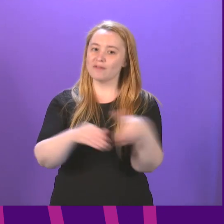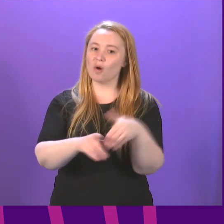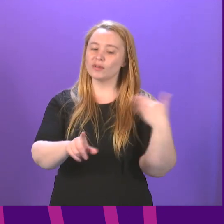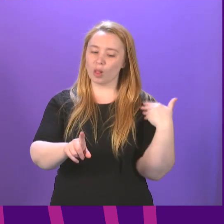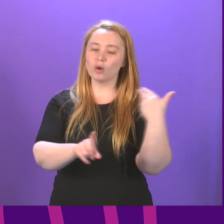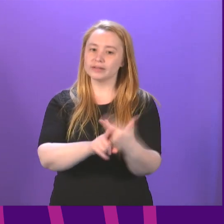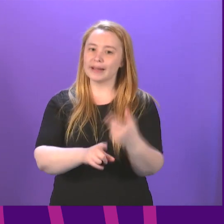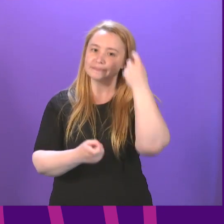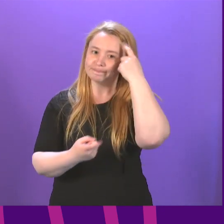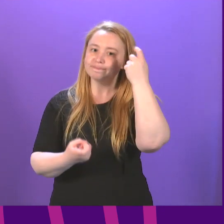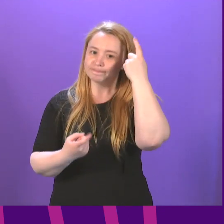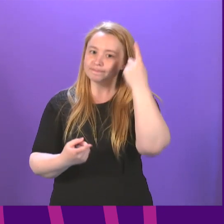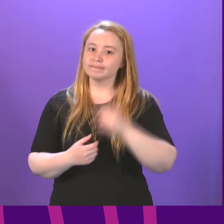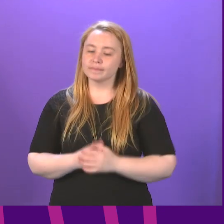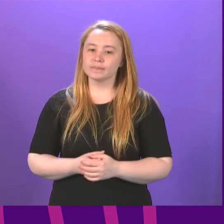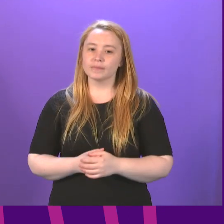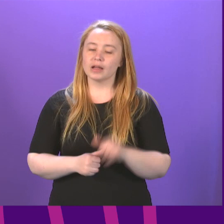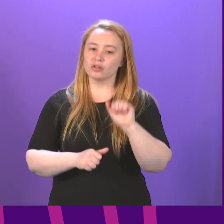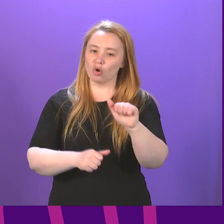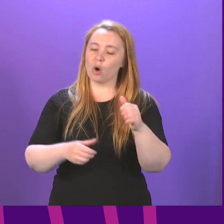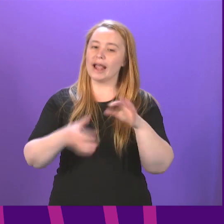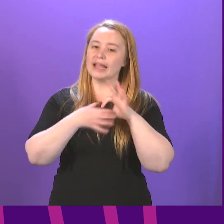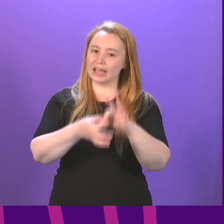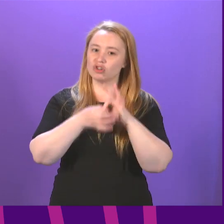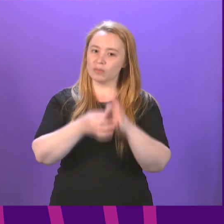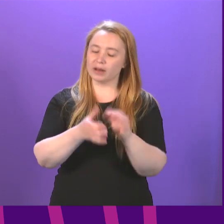and I value her constructive engagement on it. As I have indicated, work on nine of the